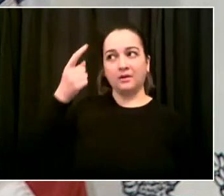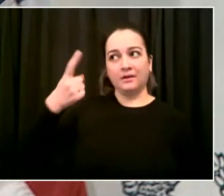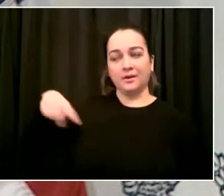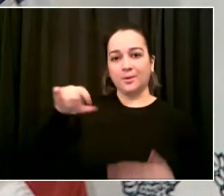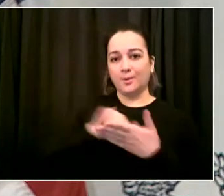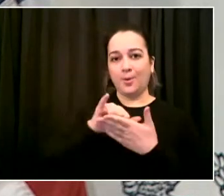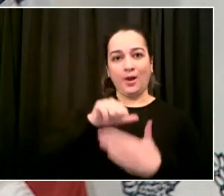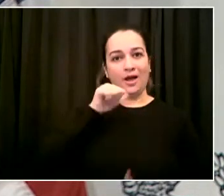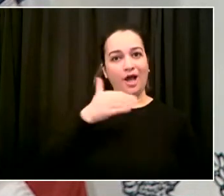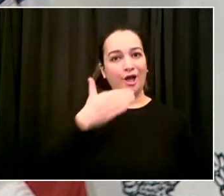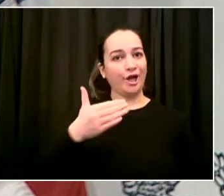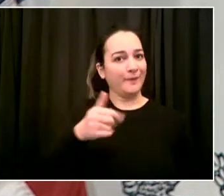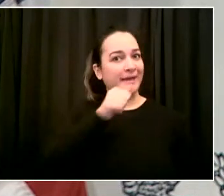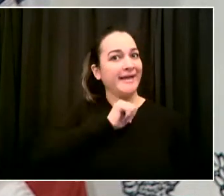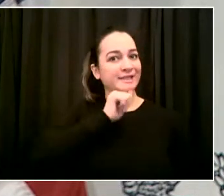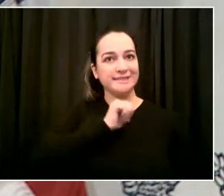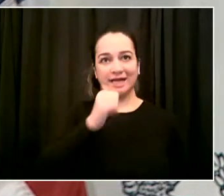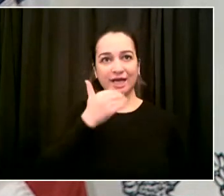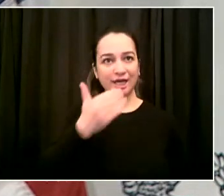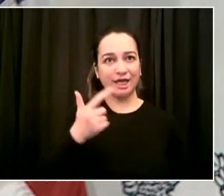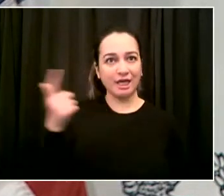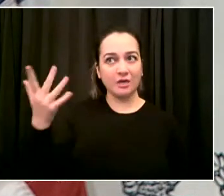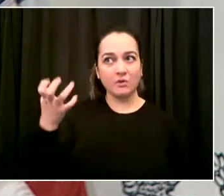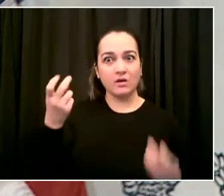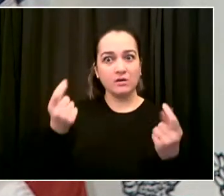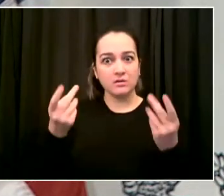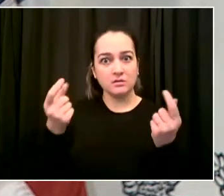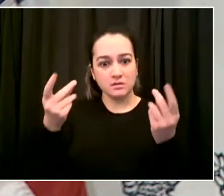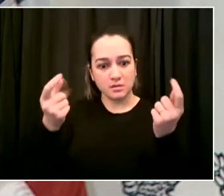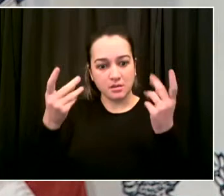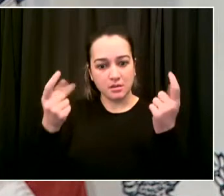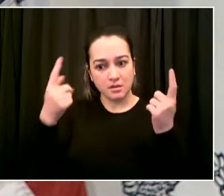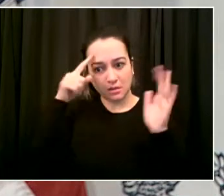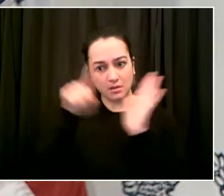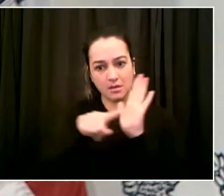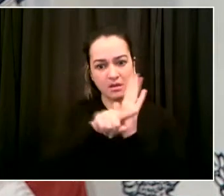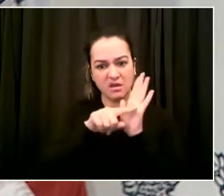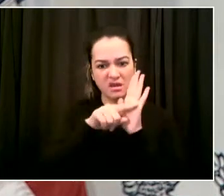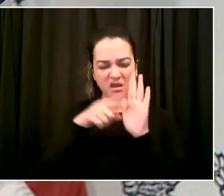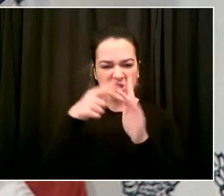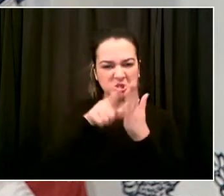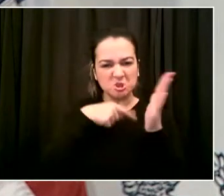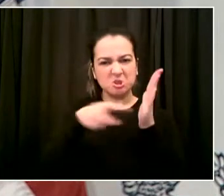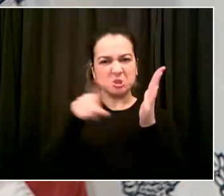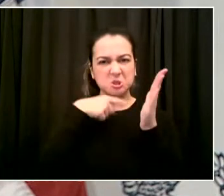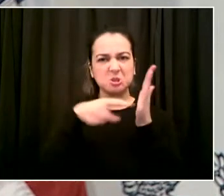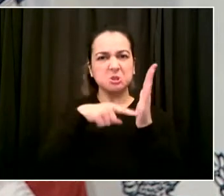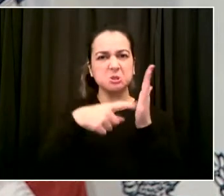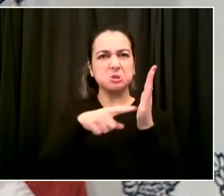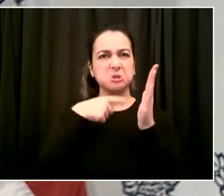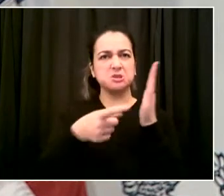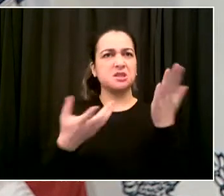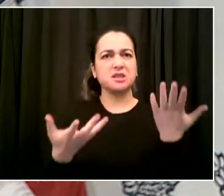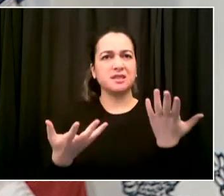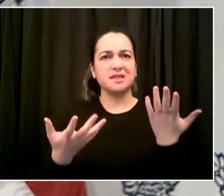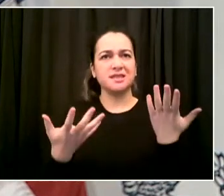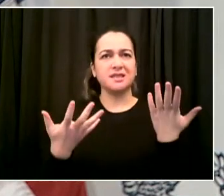REALLY COMING? A ANS EEW YORKERS WE ARE NOT PATIENT PEOPLE AND D E W ALSO O HAVEVEA